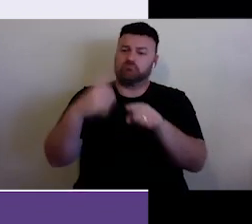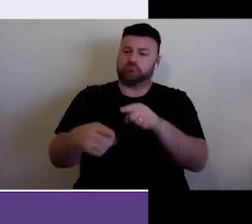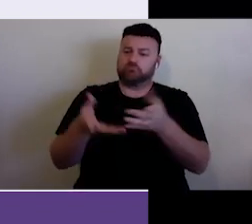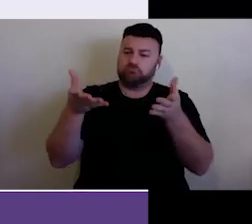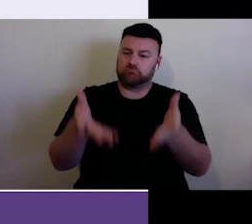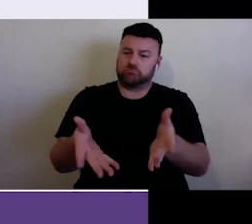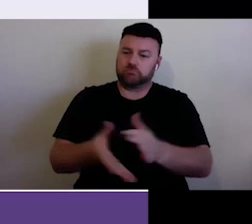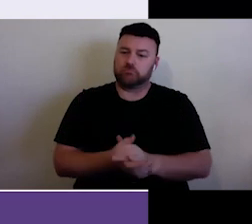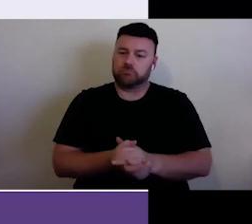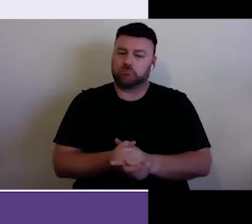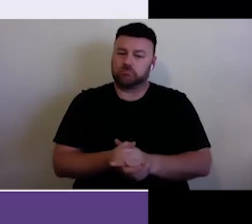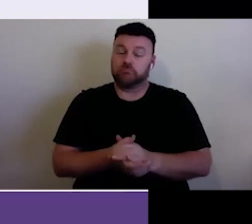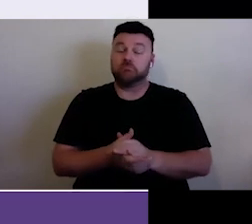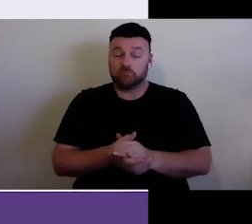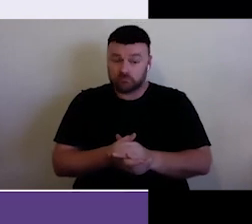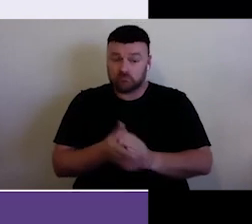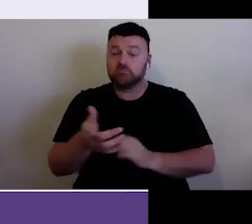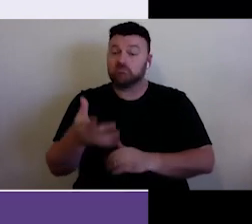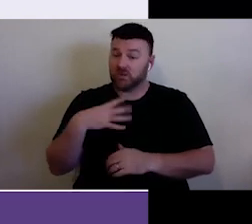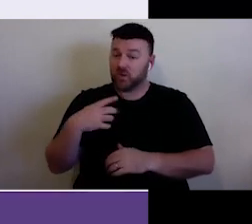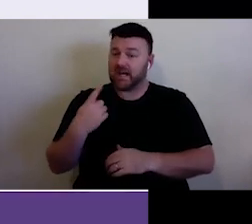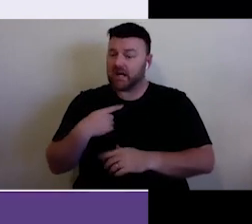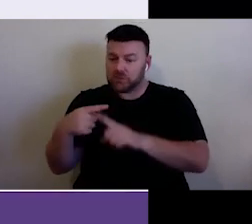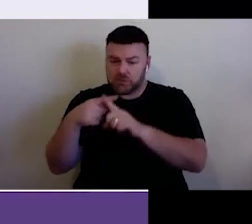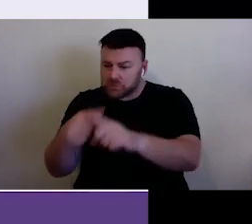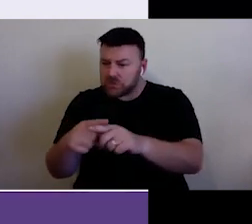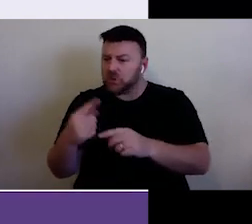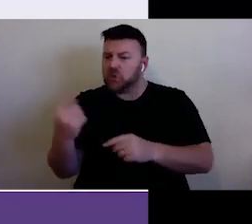are finding out and identifying people to get consent from, and